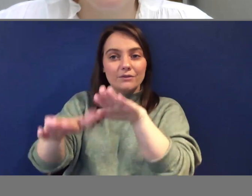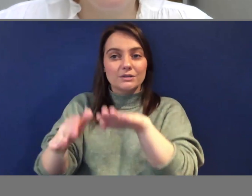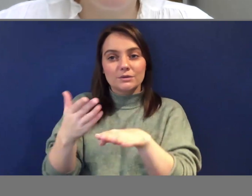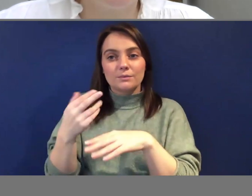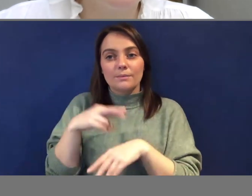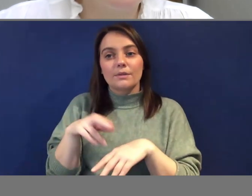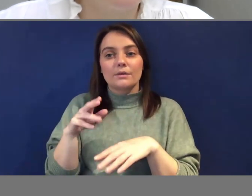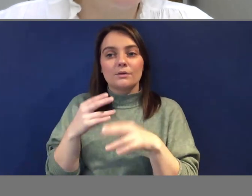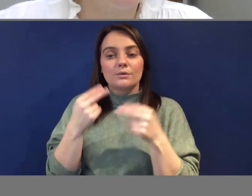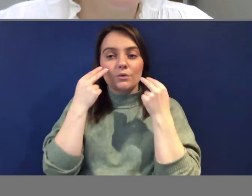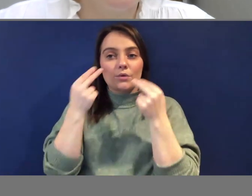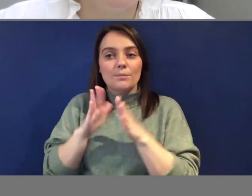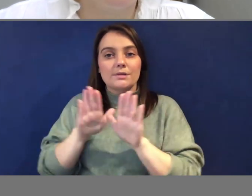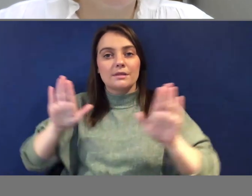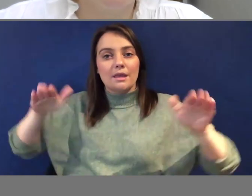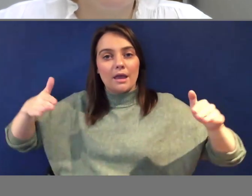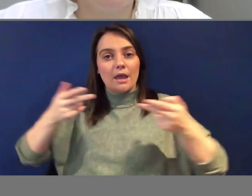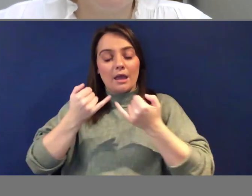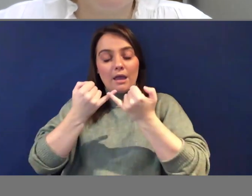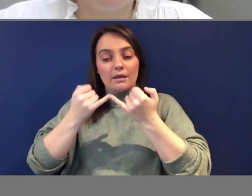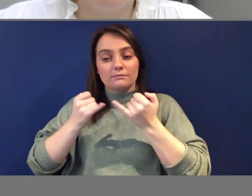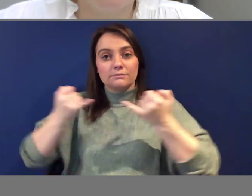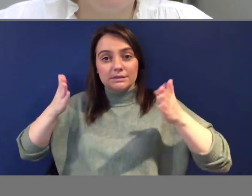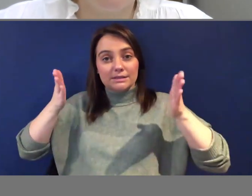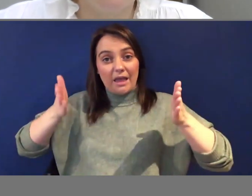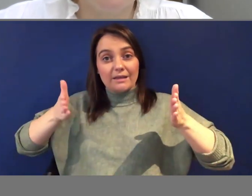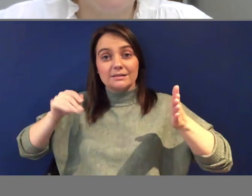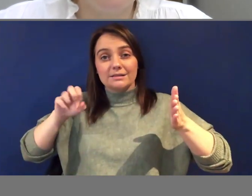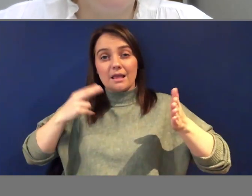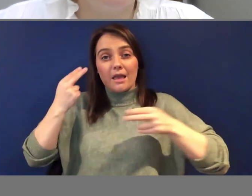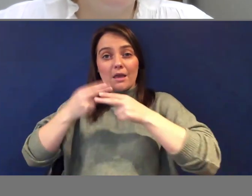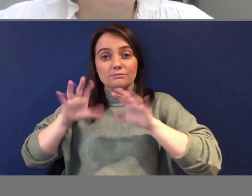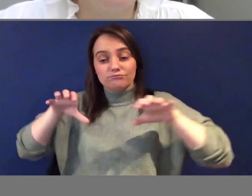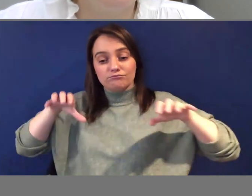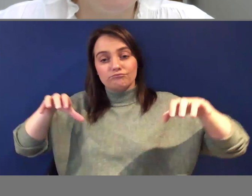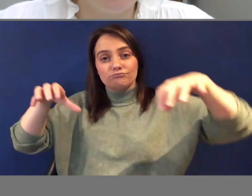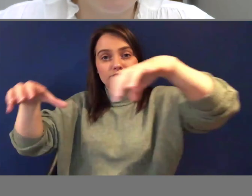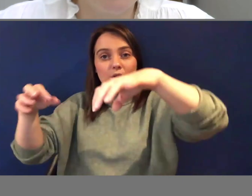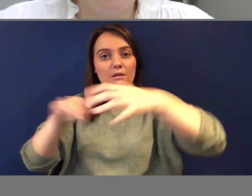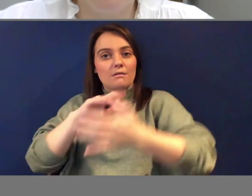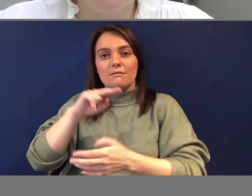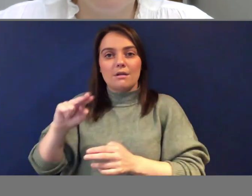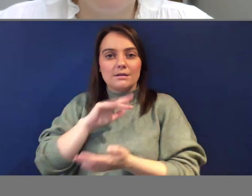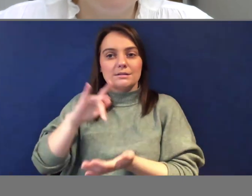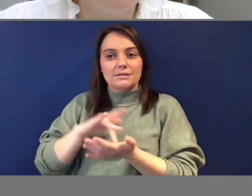tends to be towards the outer edge of the of the curving stairs not in at the narrow part at the